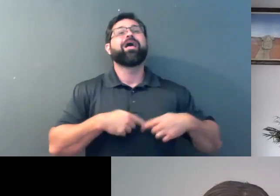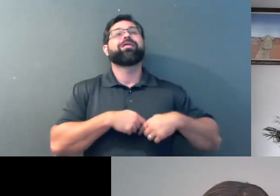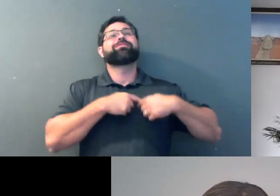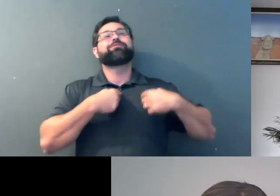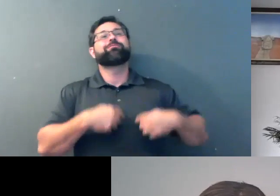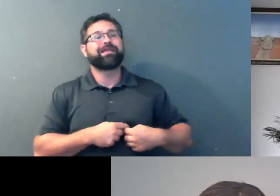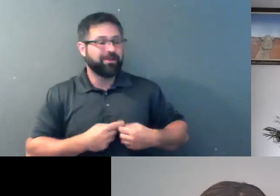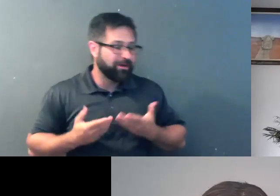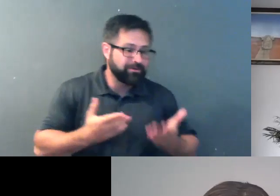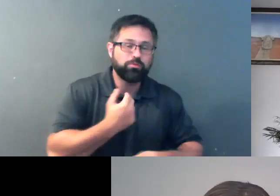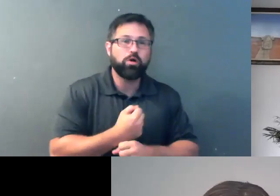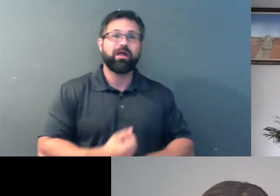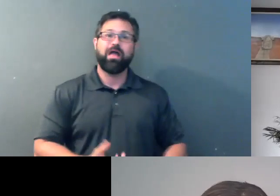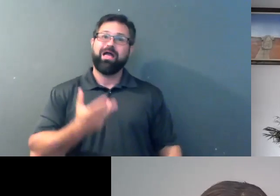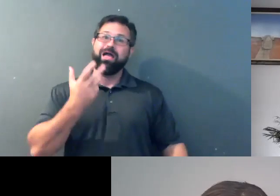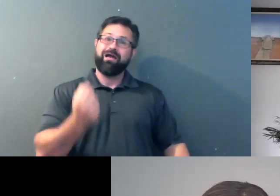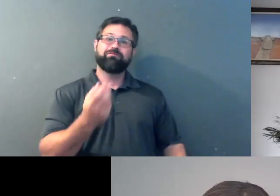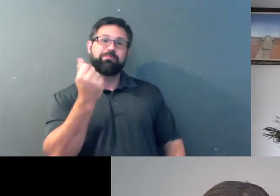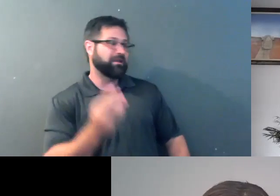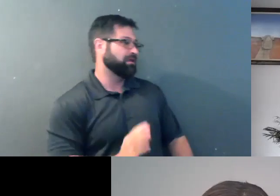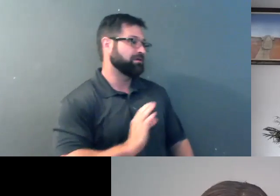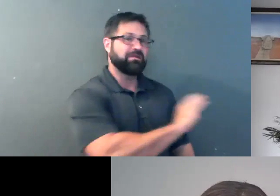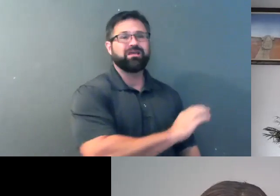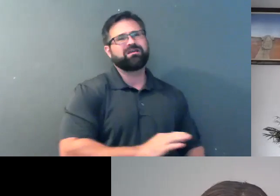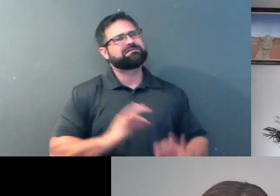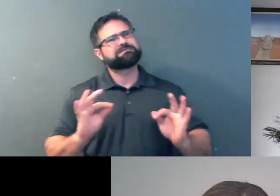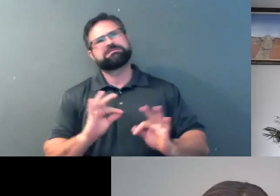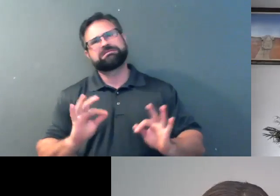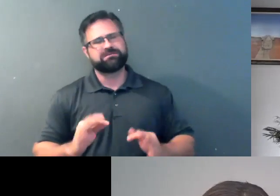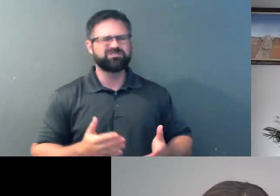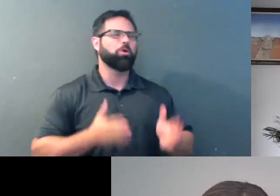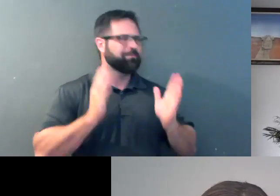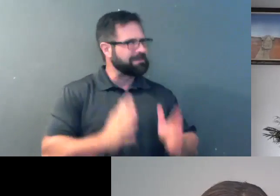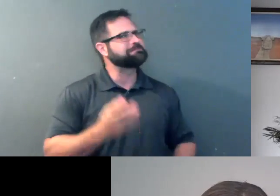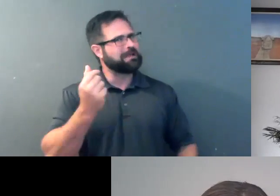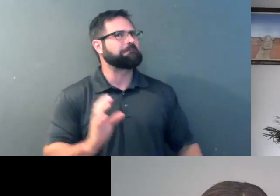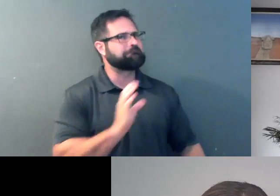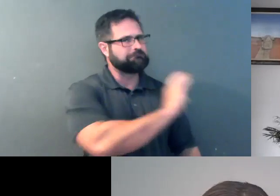think that's one thing we need to be working on um also just creating the space for humanitarian